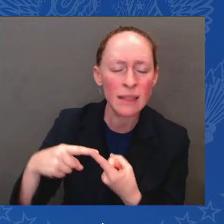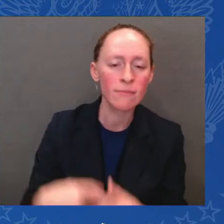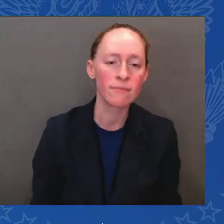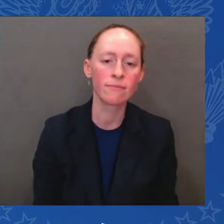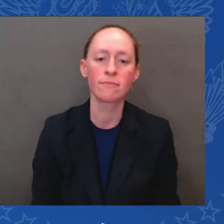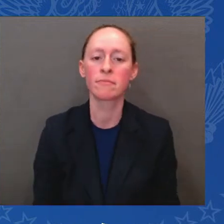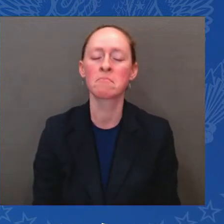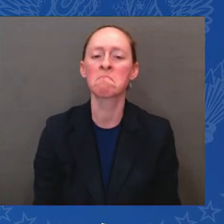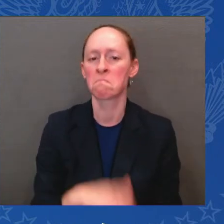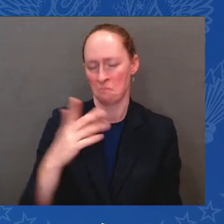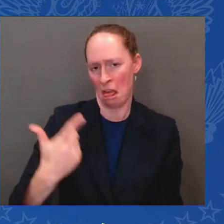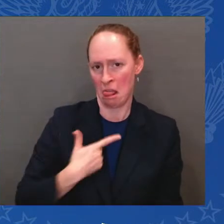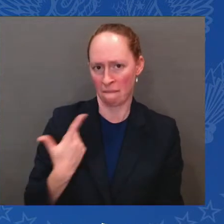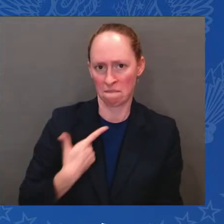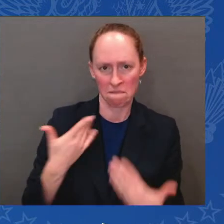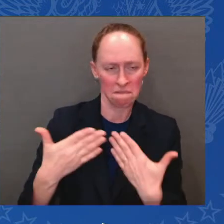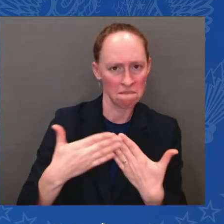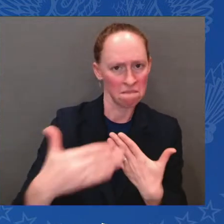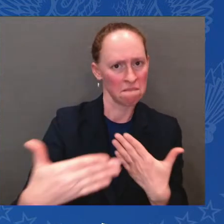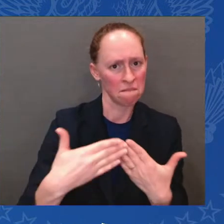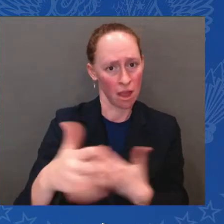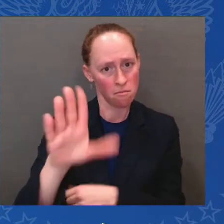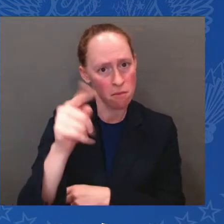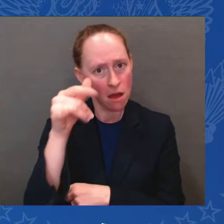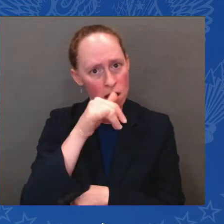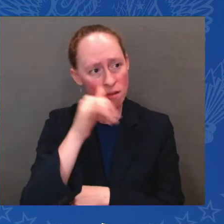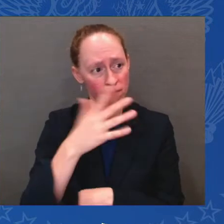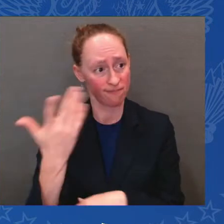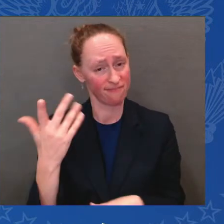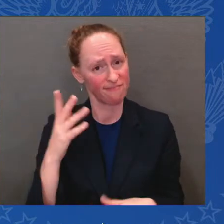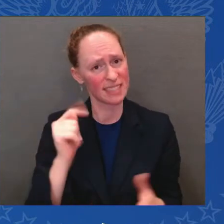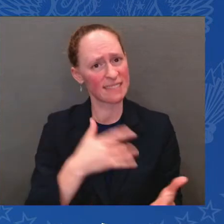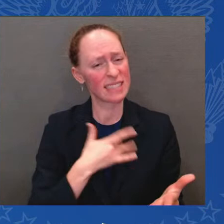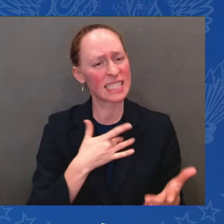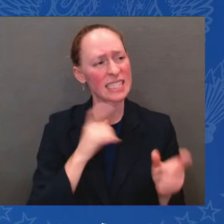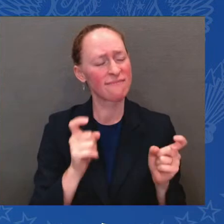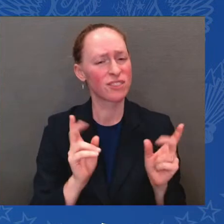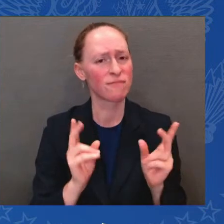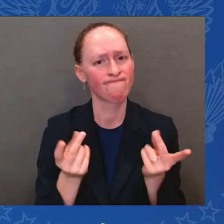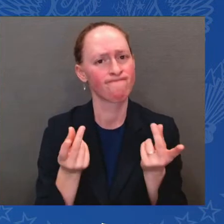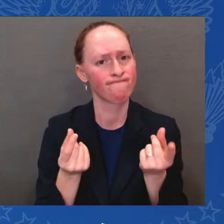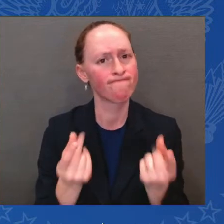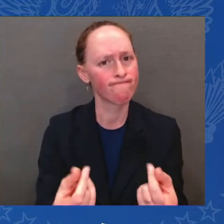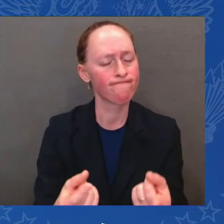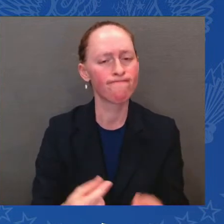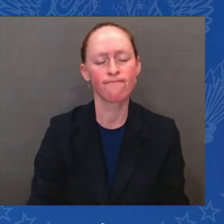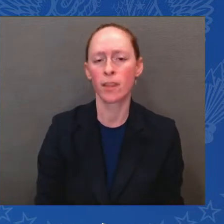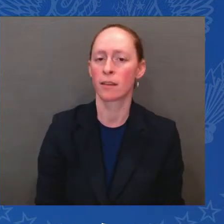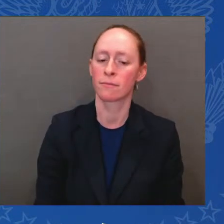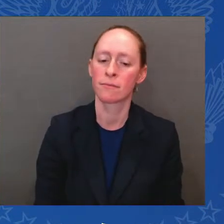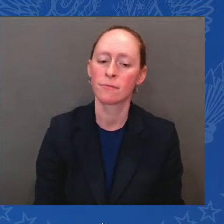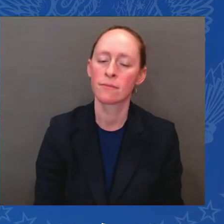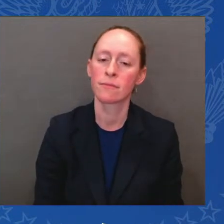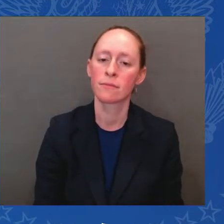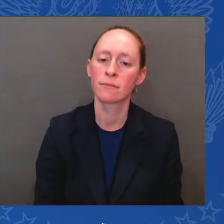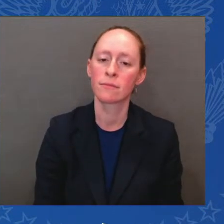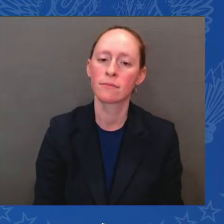The Press: Mr. -- Aide: Last question. The Press: Mr. President, are you going to be able to trust Speaker McCarthy when the next deal comes around?